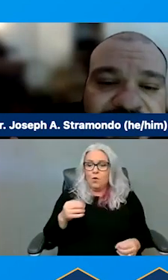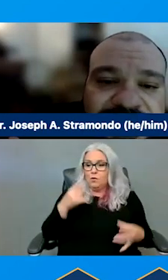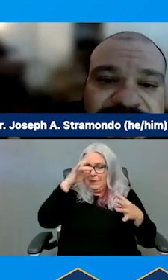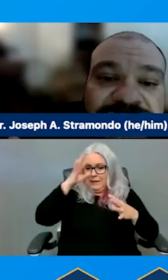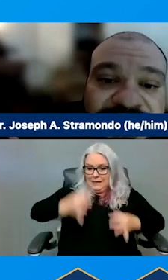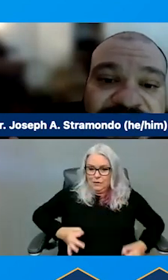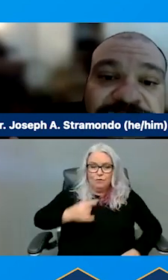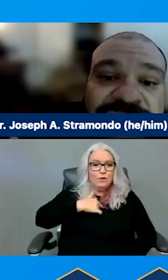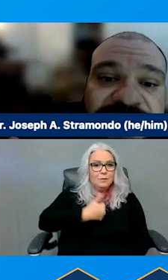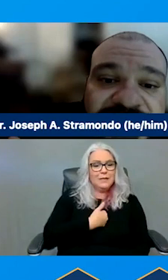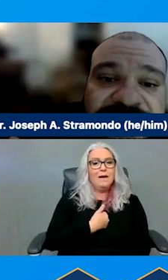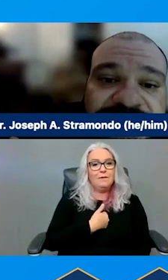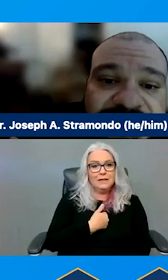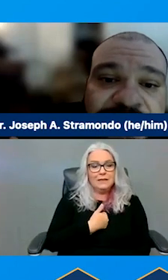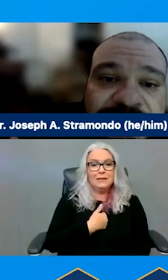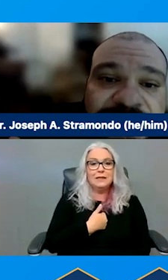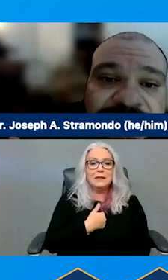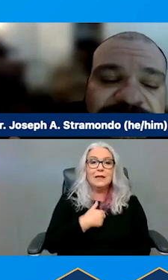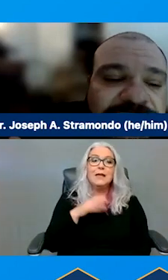Okay. And so that's what